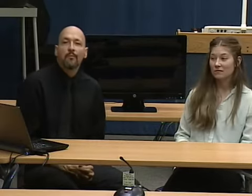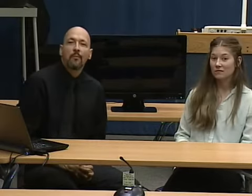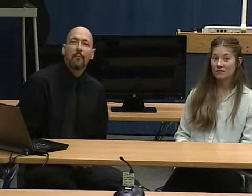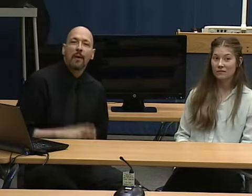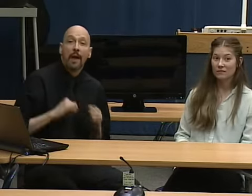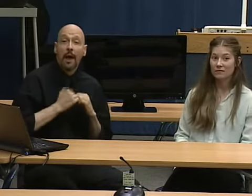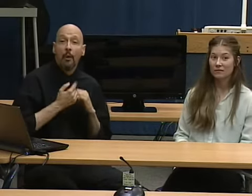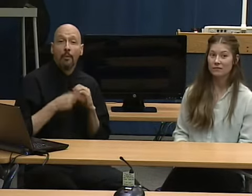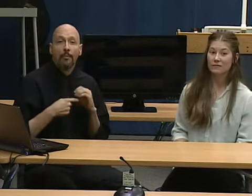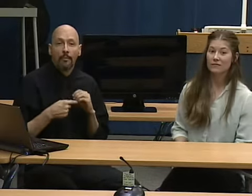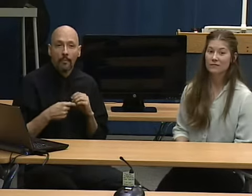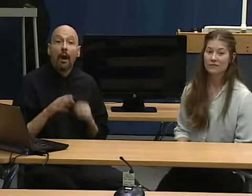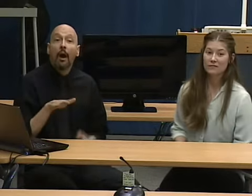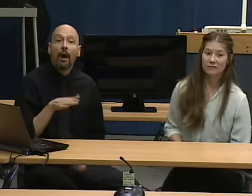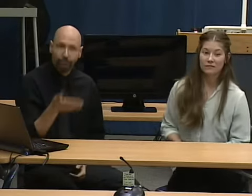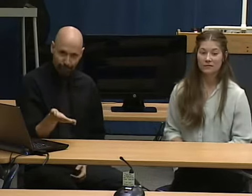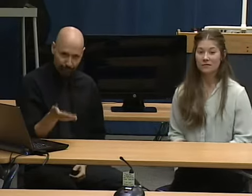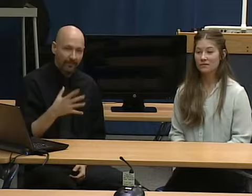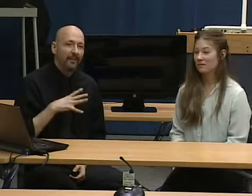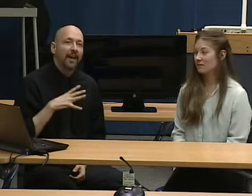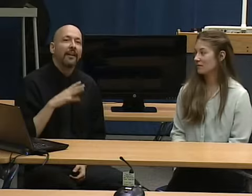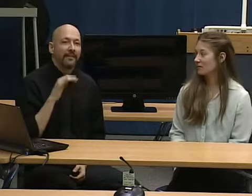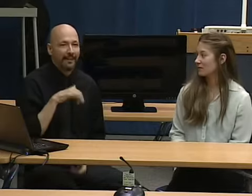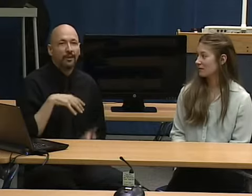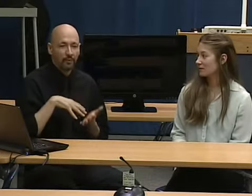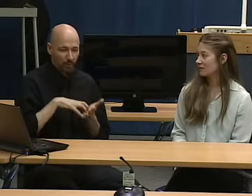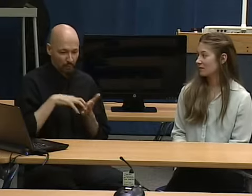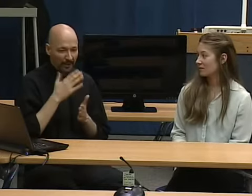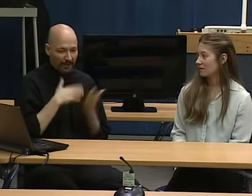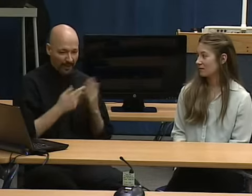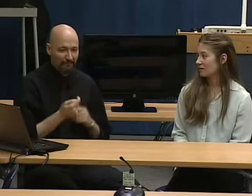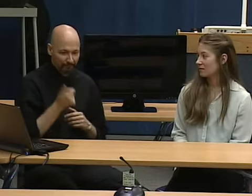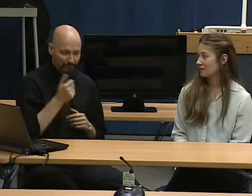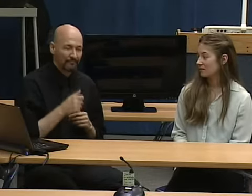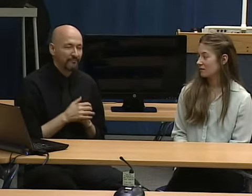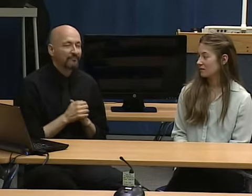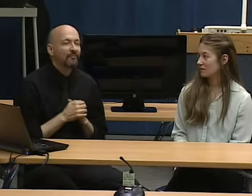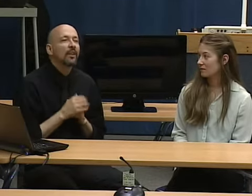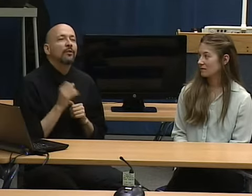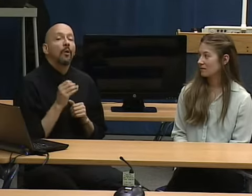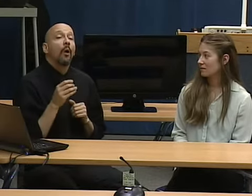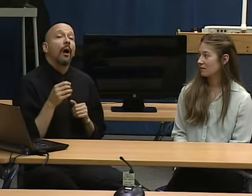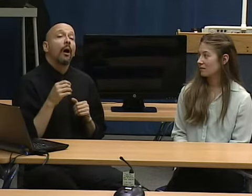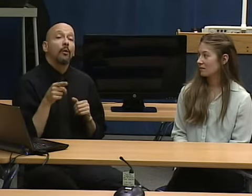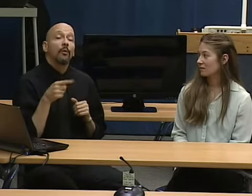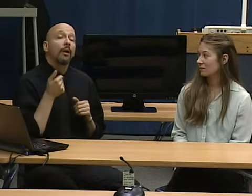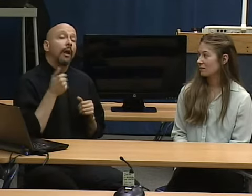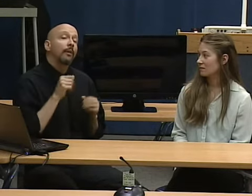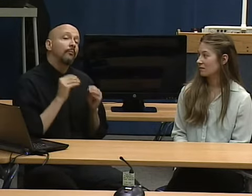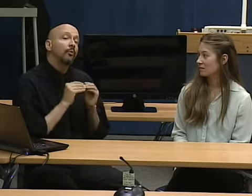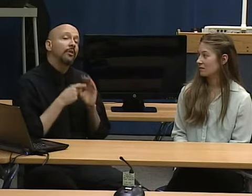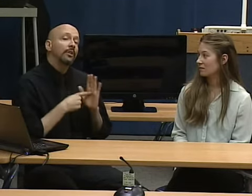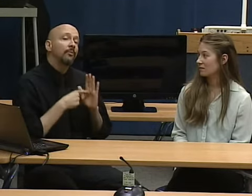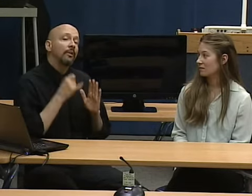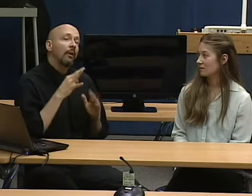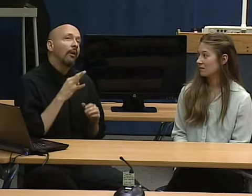How about... yes, "die." Yup. That's Weak Hand Deletion. So, do you have any more examples of